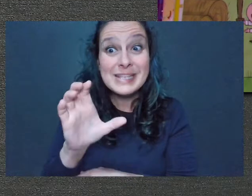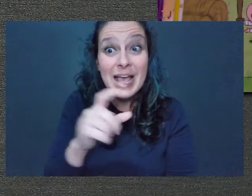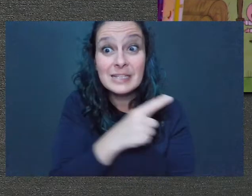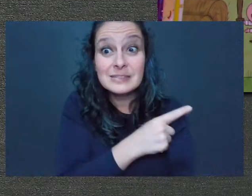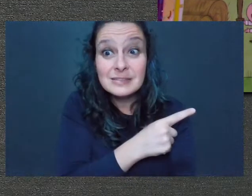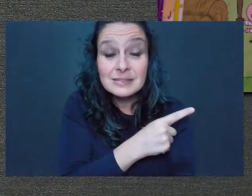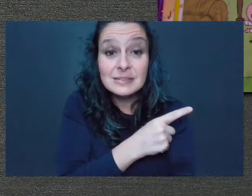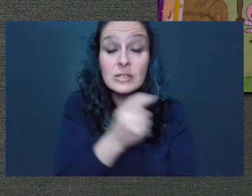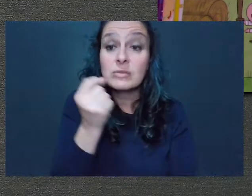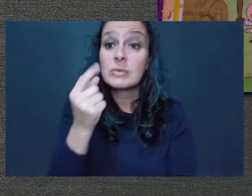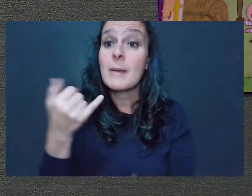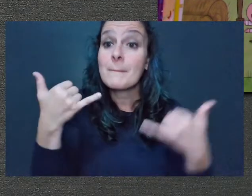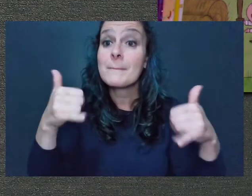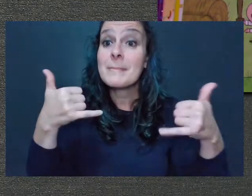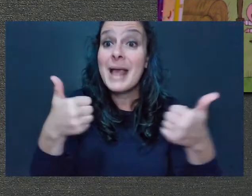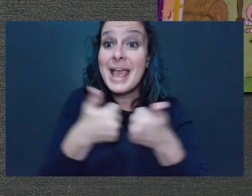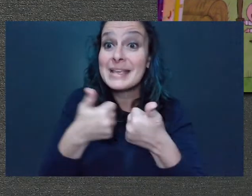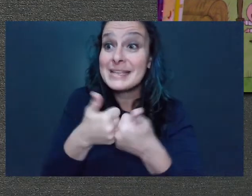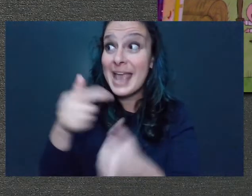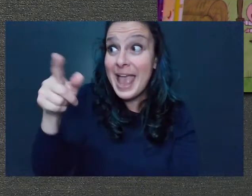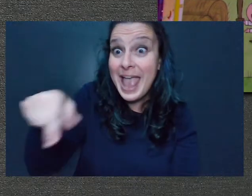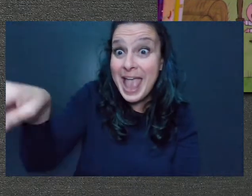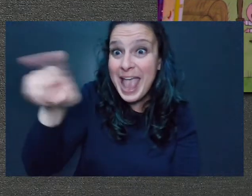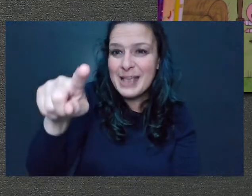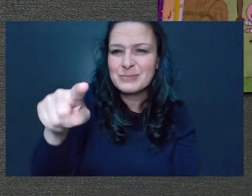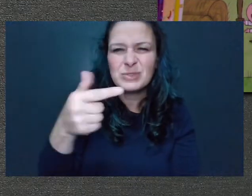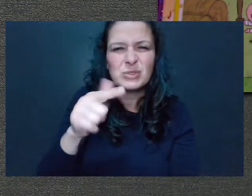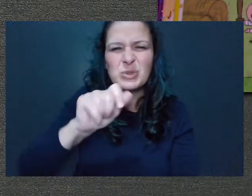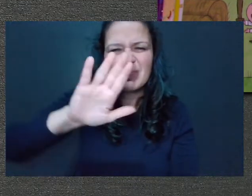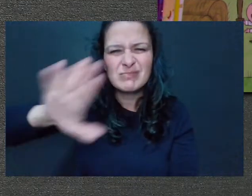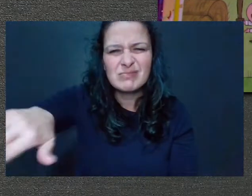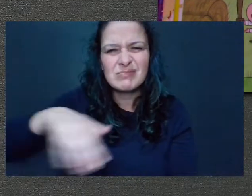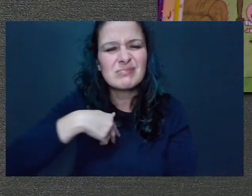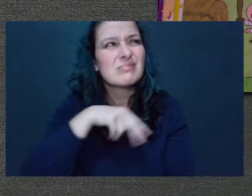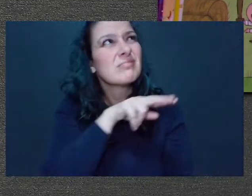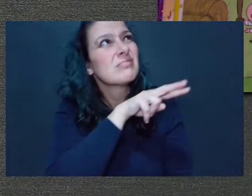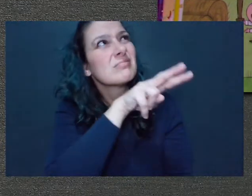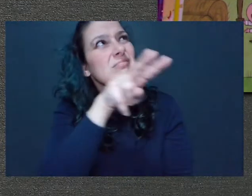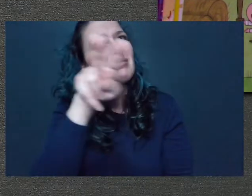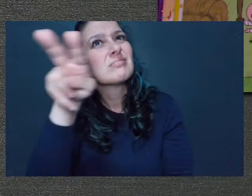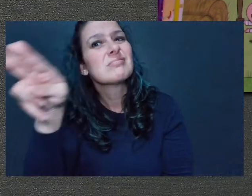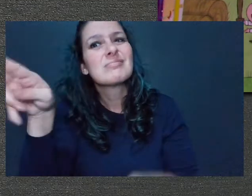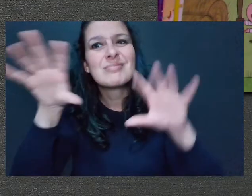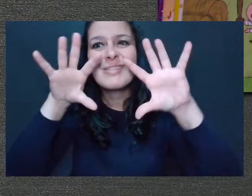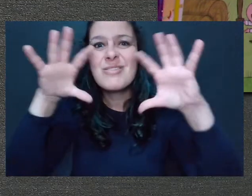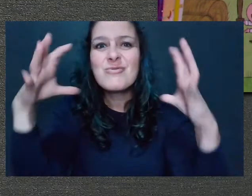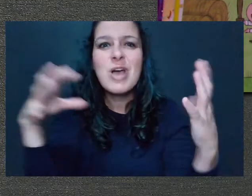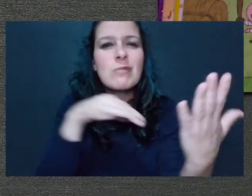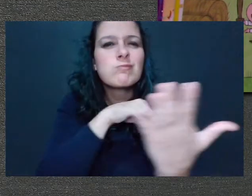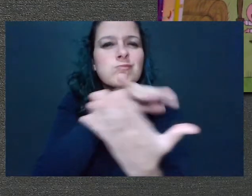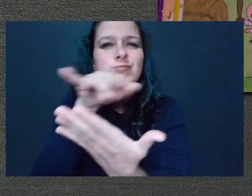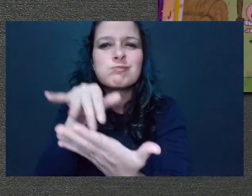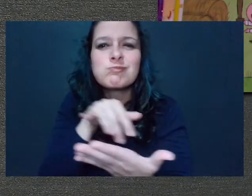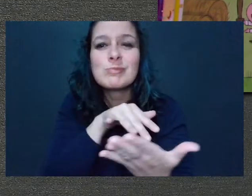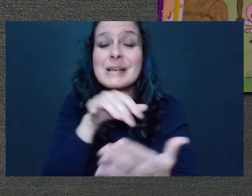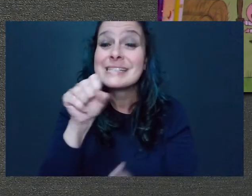"But while they played games, "Georgia preferred to look at the world around her." Do you see how she's studying the snail and the flowers?